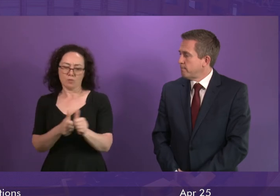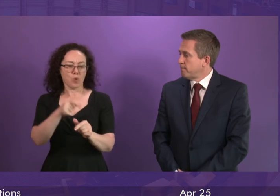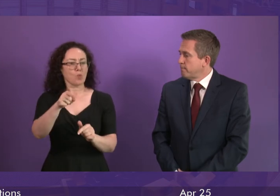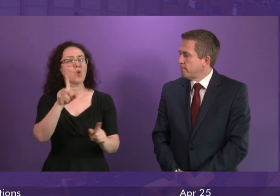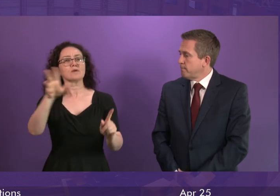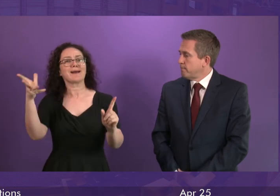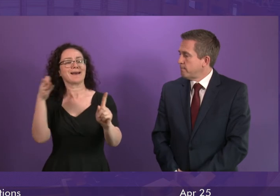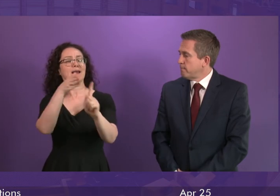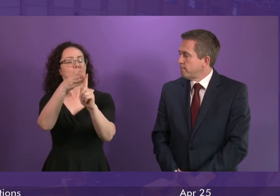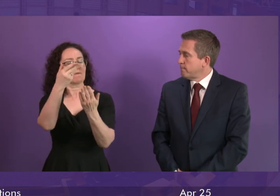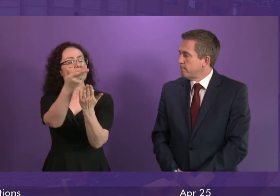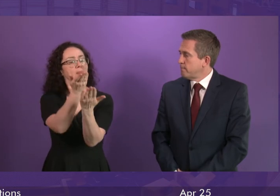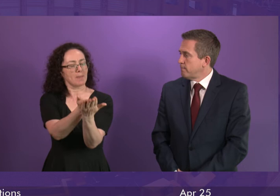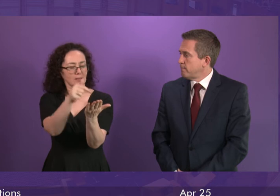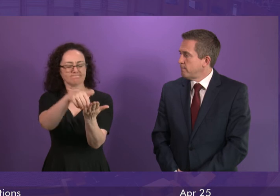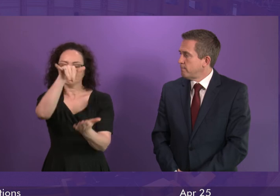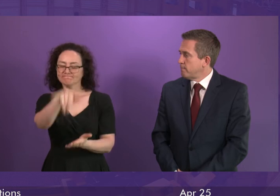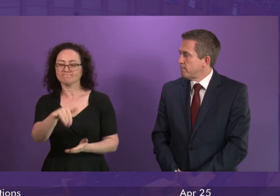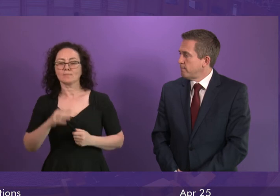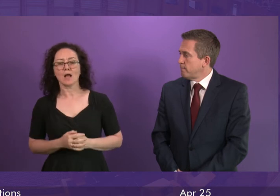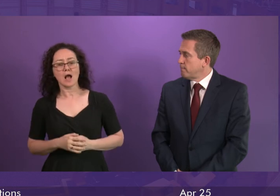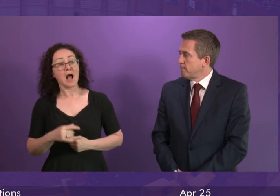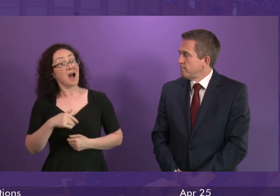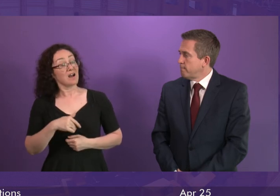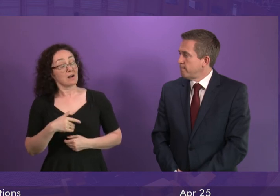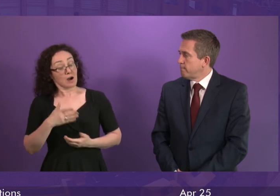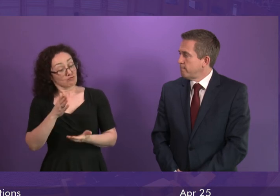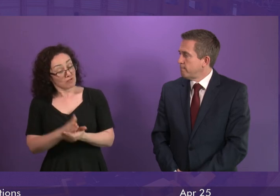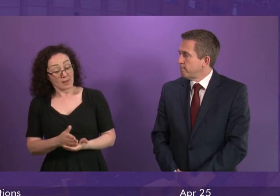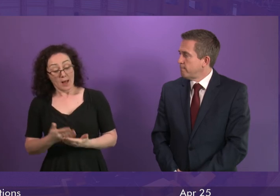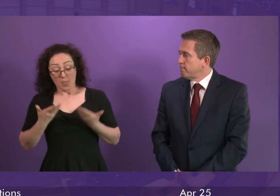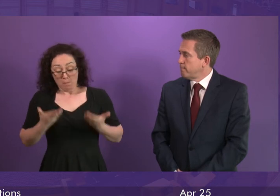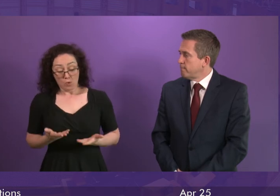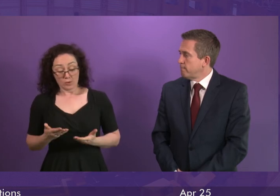have campaigned on the issue. Scotland is already a world leader in tackling period